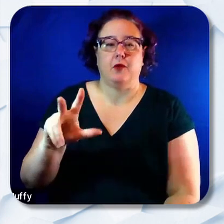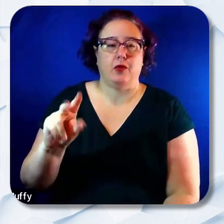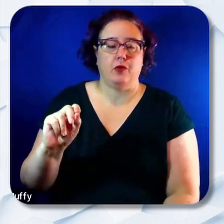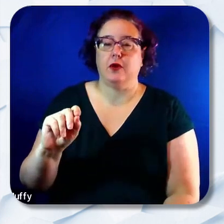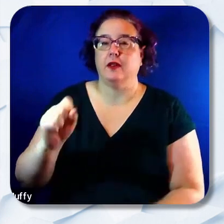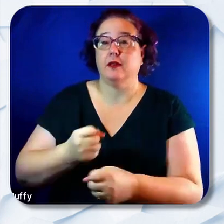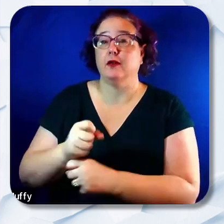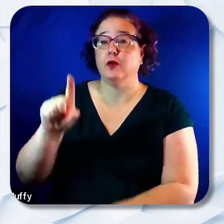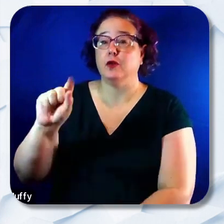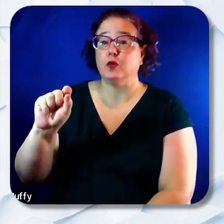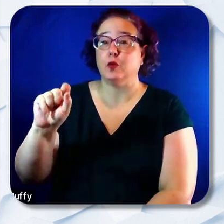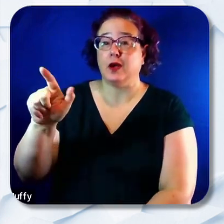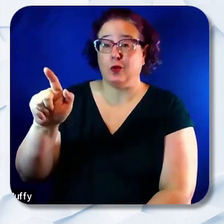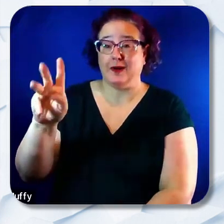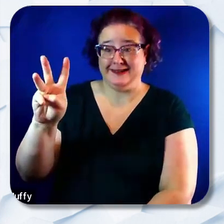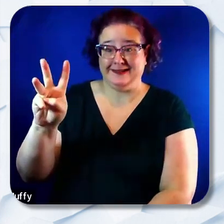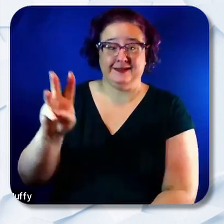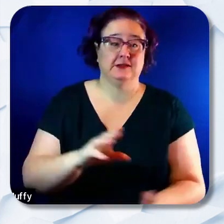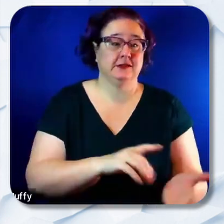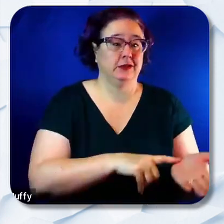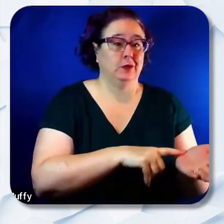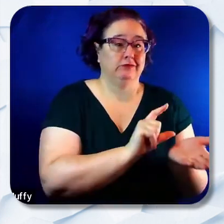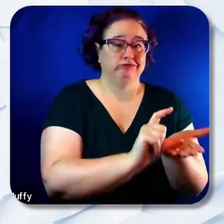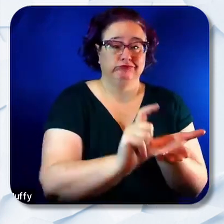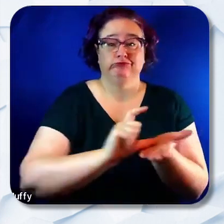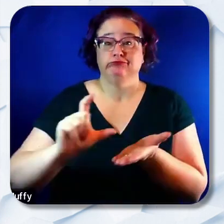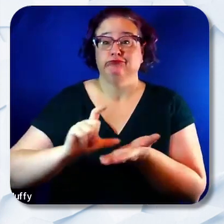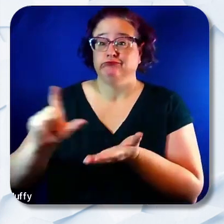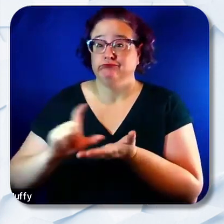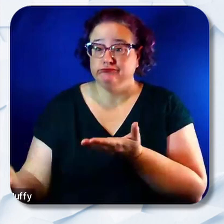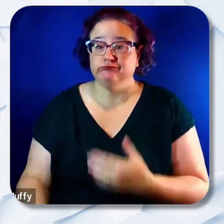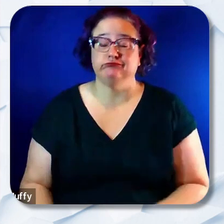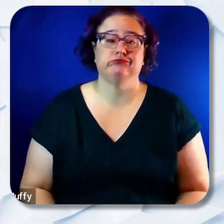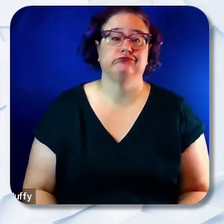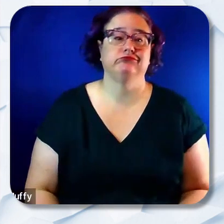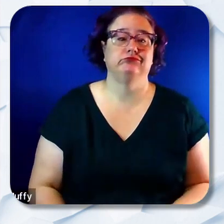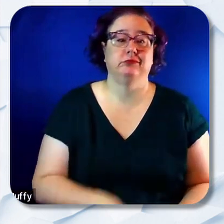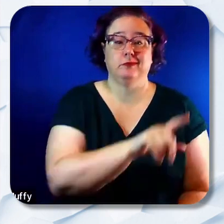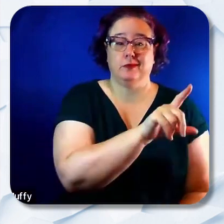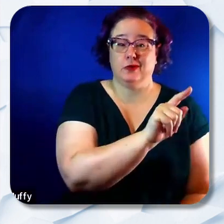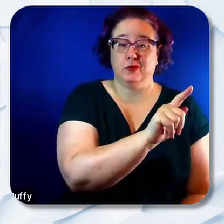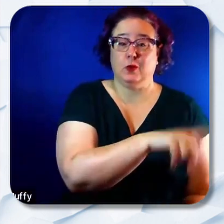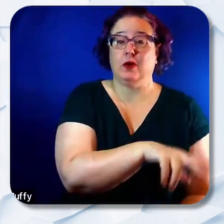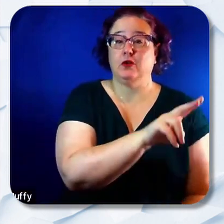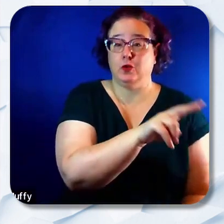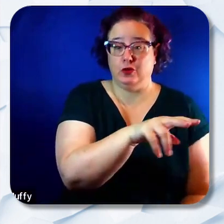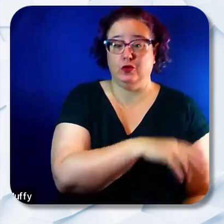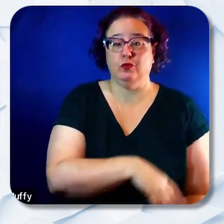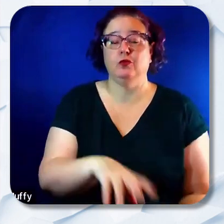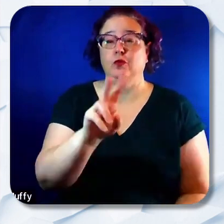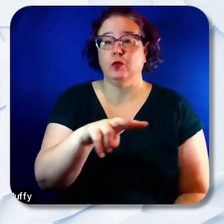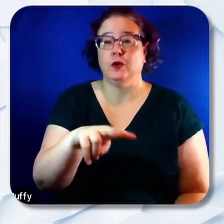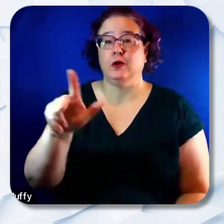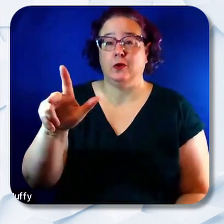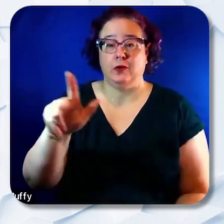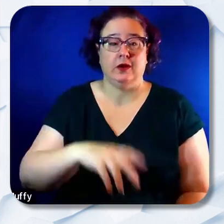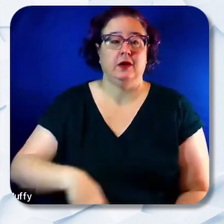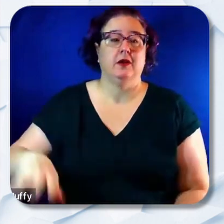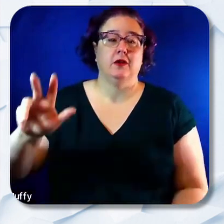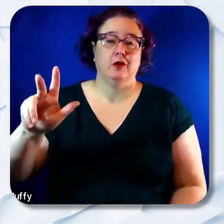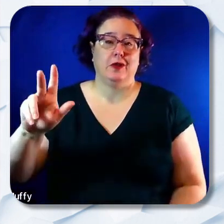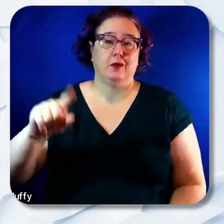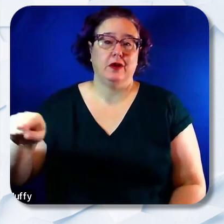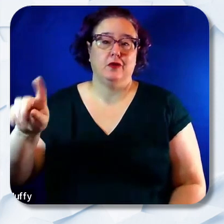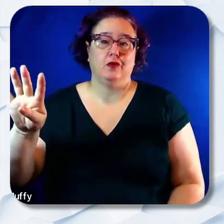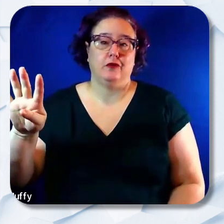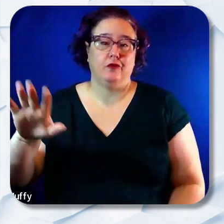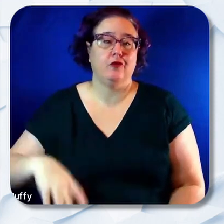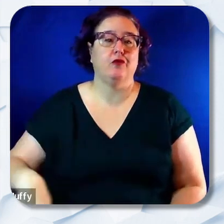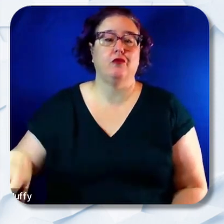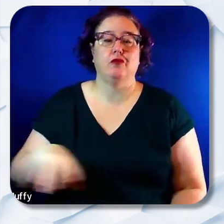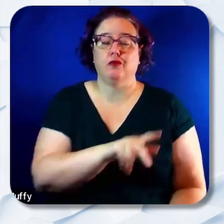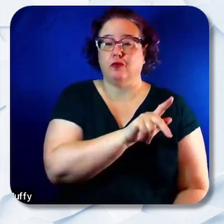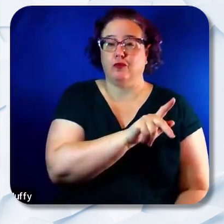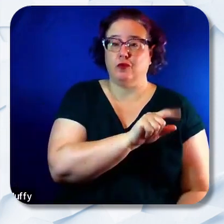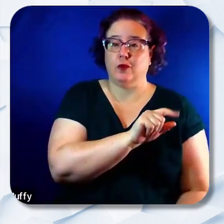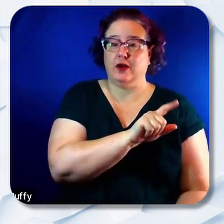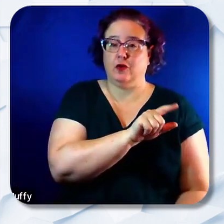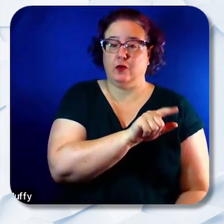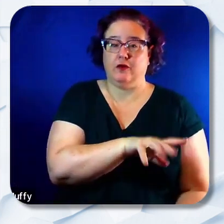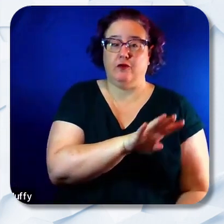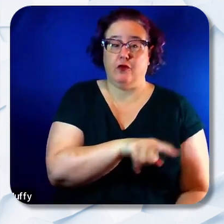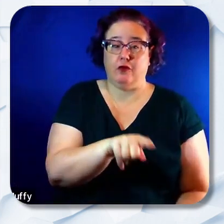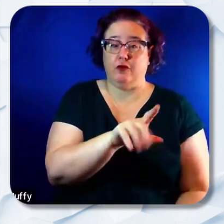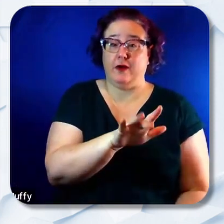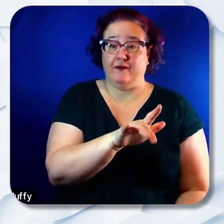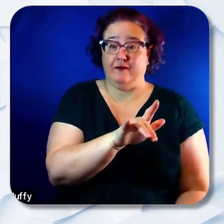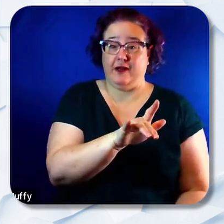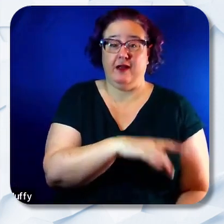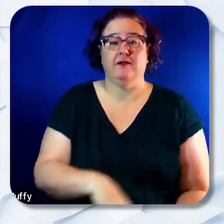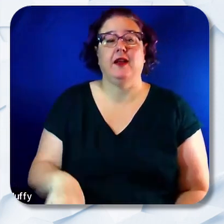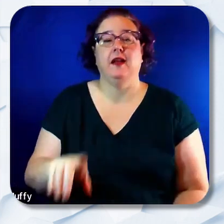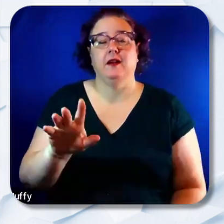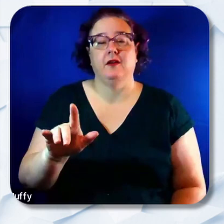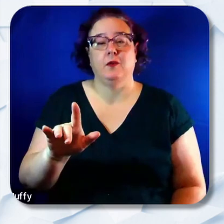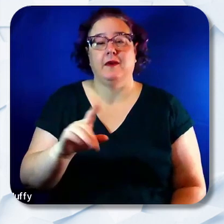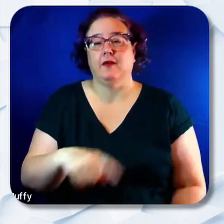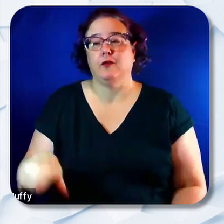Funds may be expended during the 2021-22, 2022-23, 2023-24, 2024-25 and 2025-26 fiscal